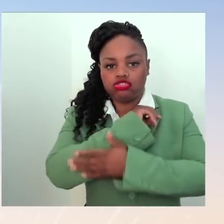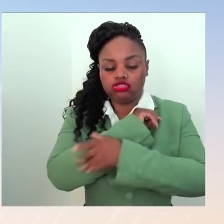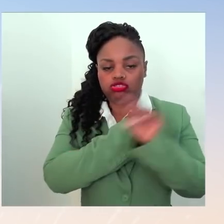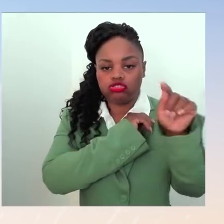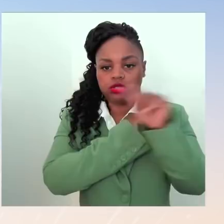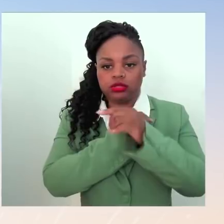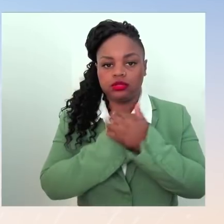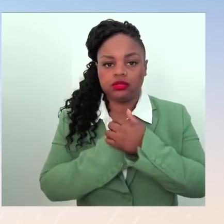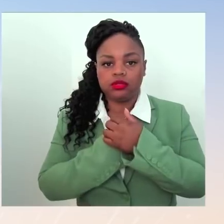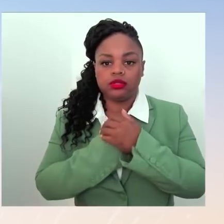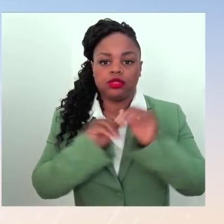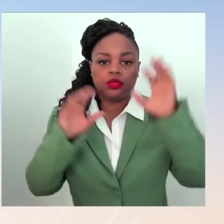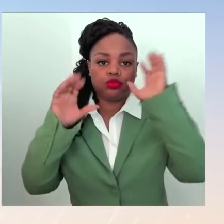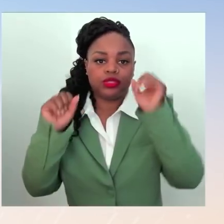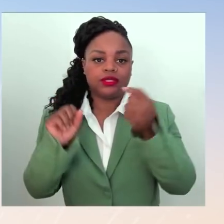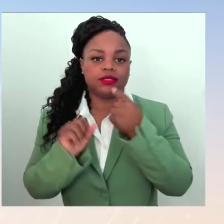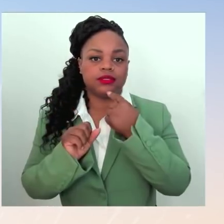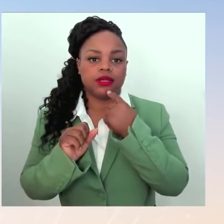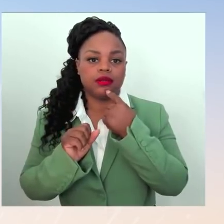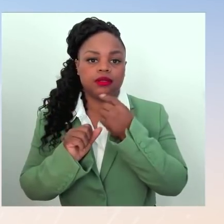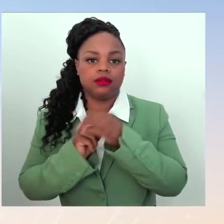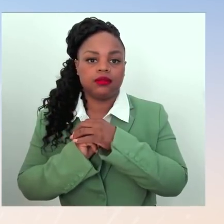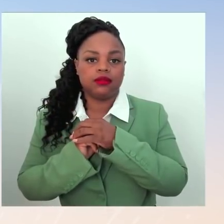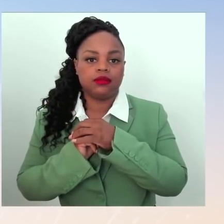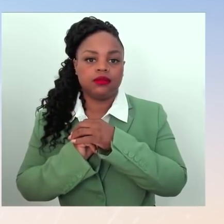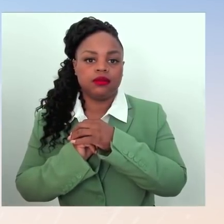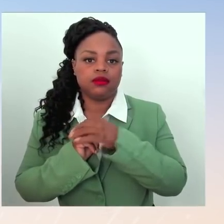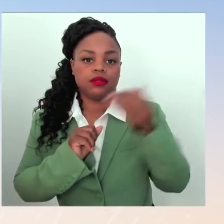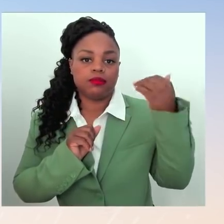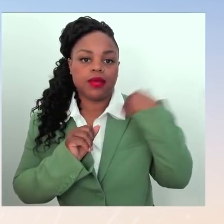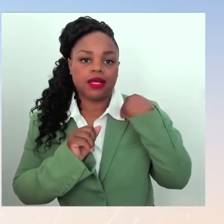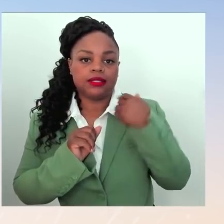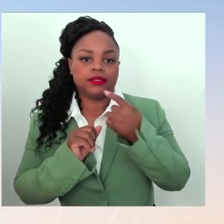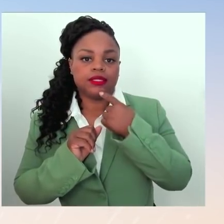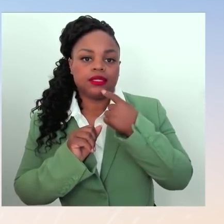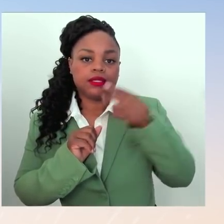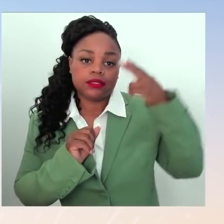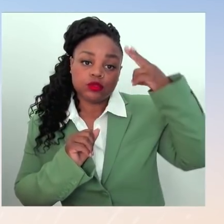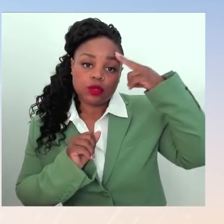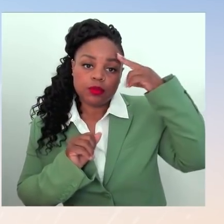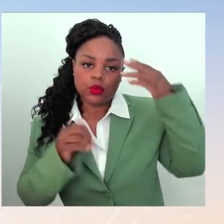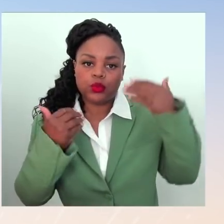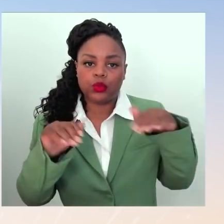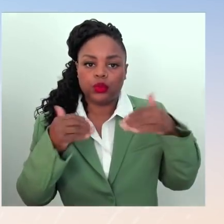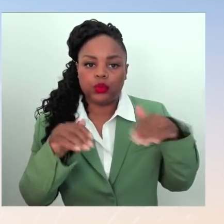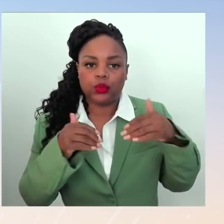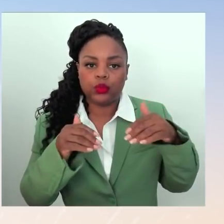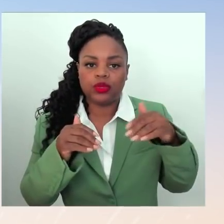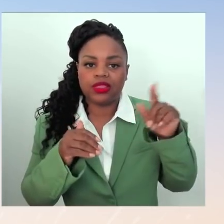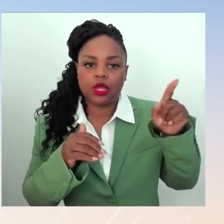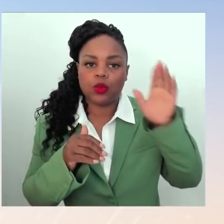he said, we would make them, quote, "pay the price, and make them, in fact, the pariah that they are." And there's "very little social redeeming value